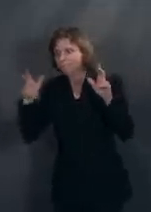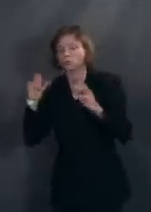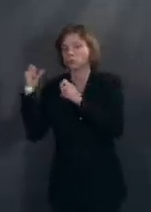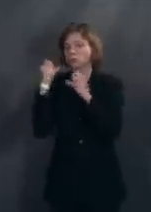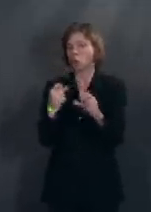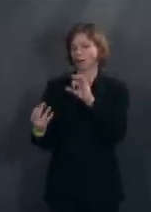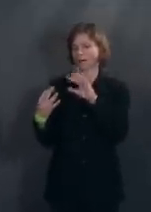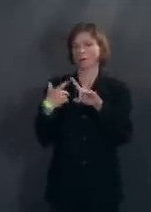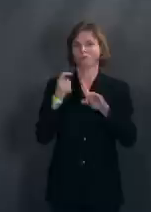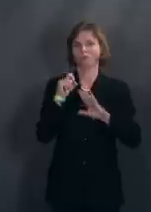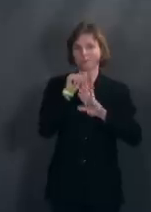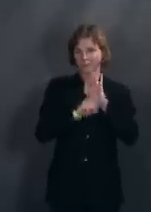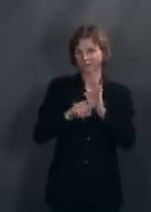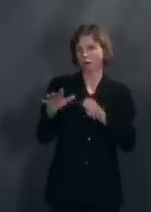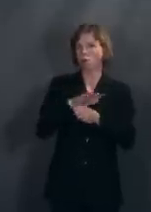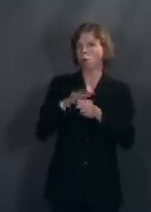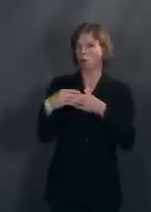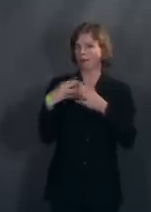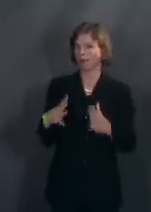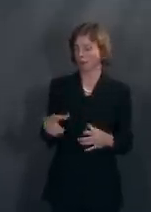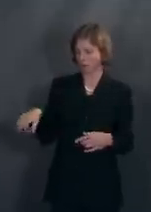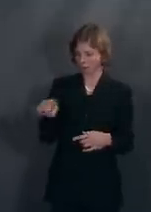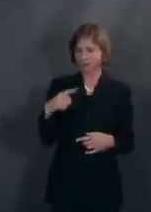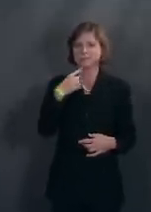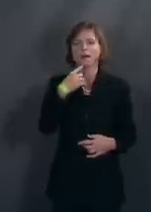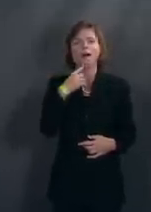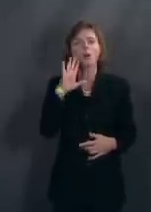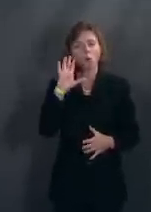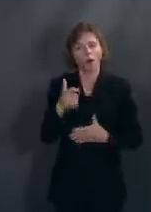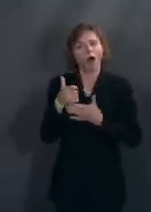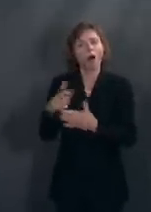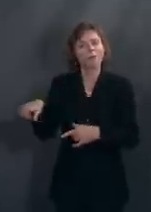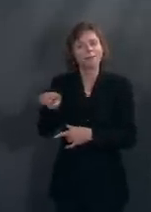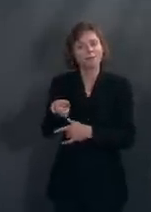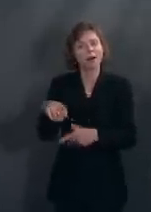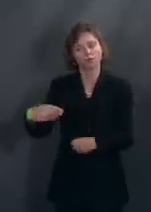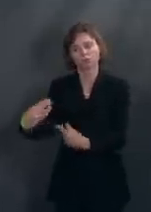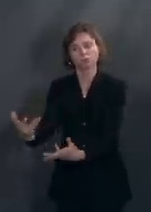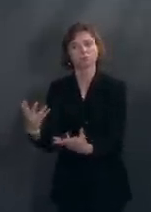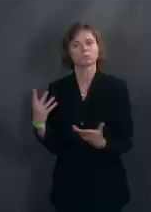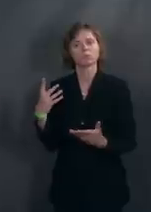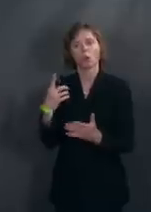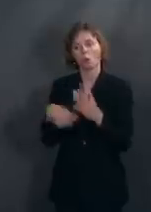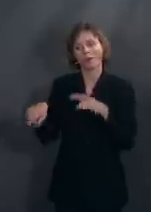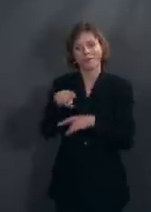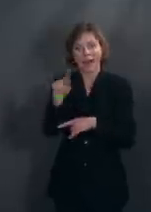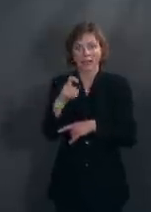that this is helping give them what they need to plan and get vaccines administered more quickly.